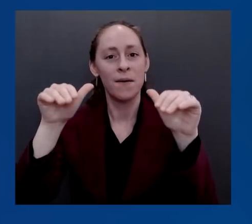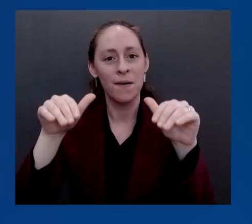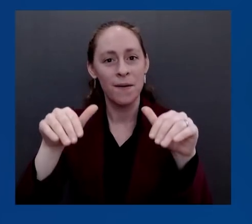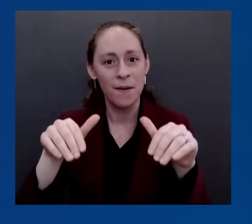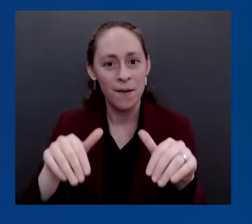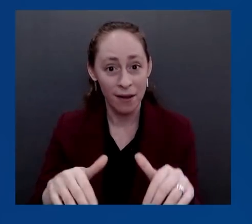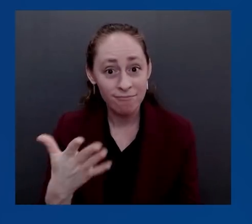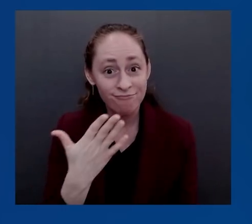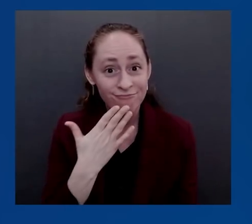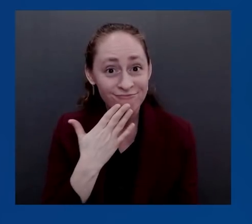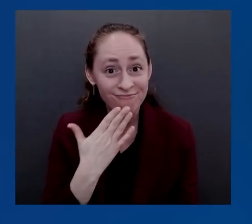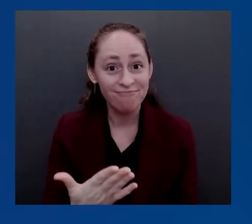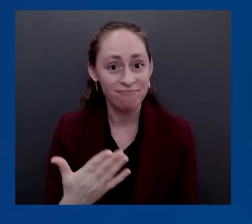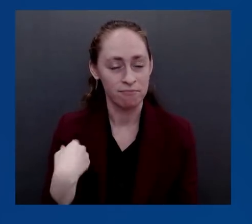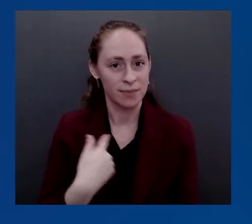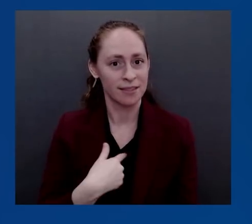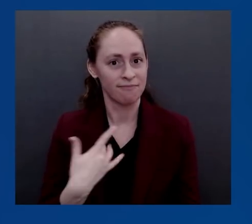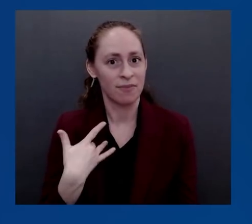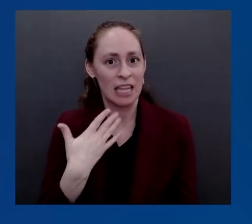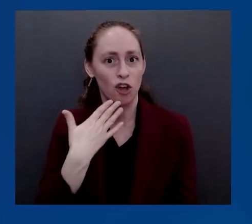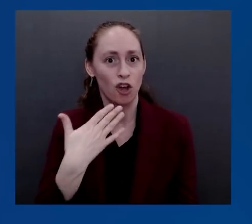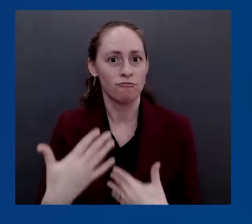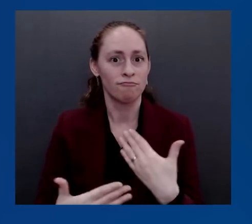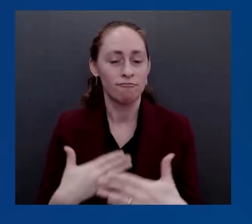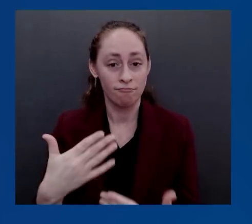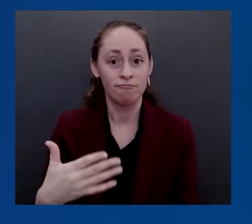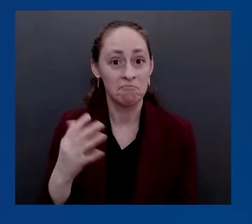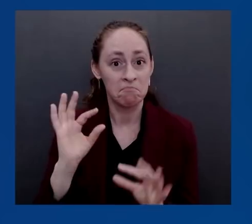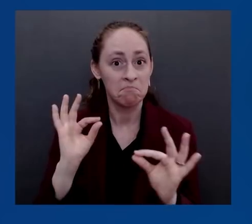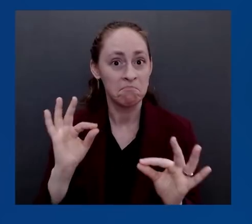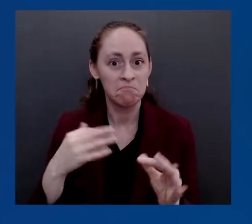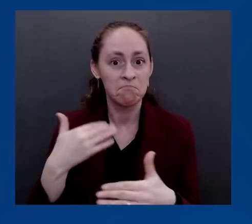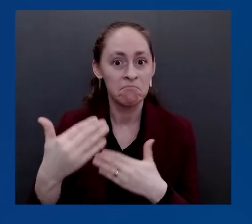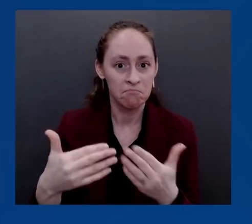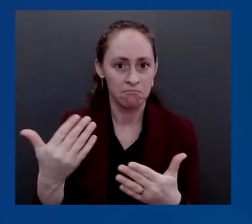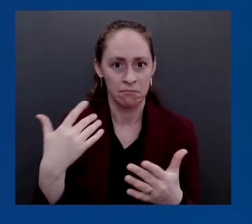but we want to remain vigilant to do all we can so that this trajectory continues.